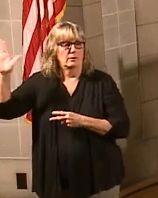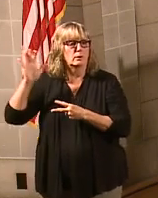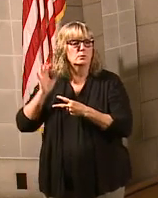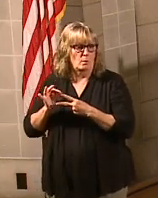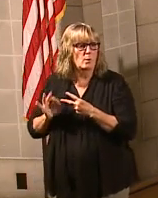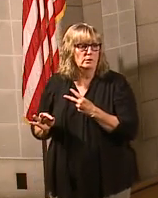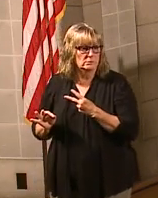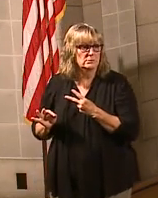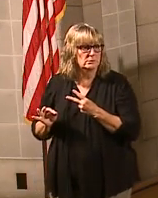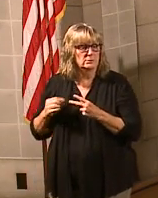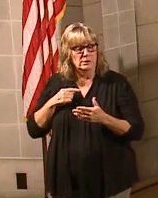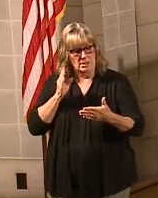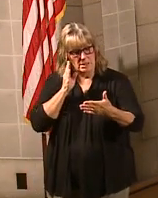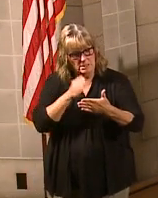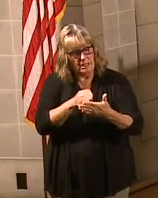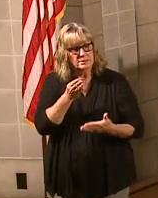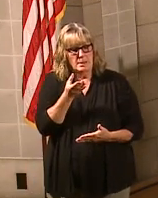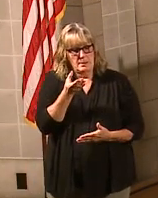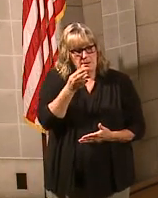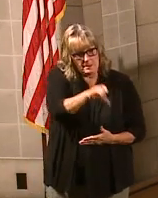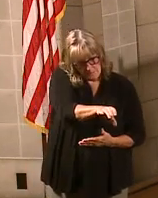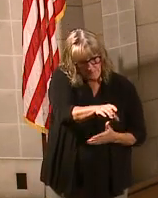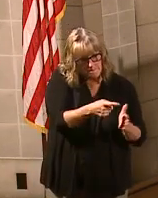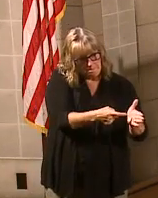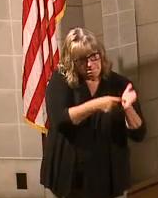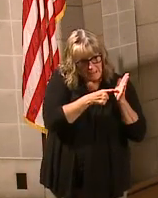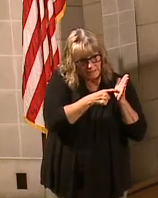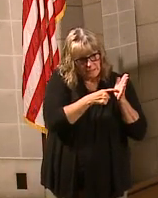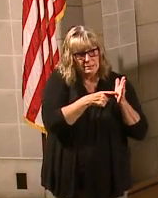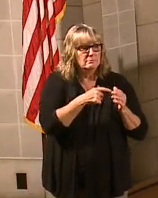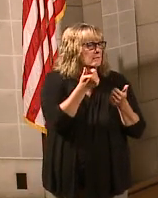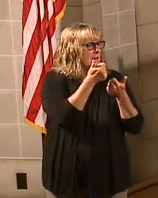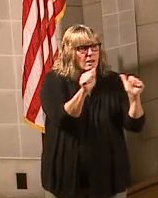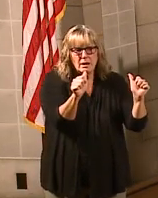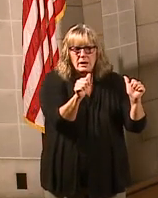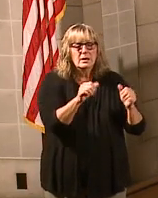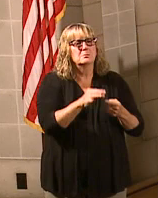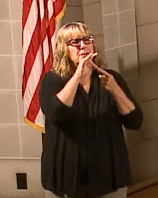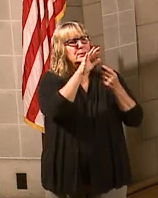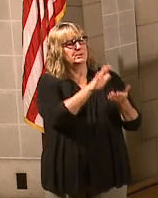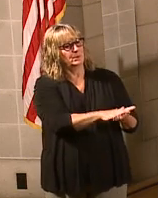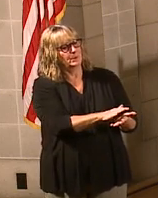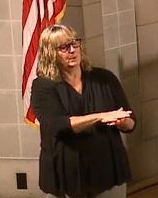I THINK IT SHOULD BE MASK OPTIONAL.